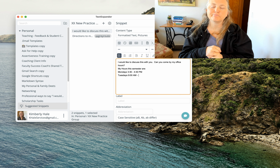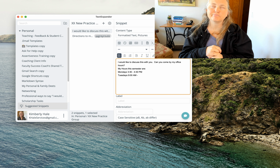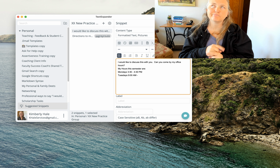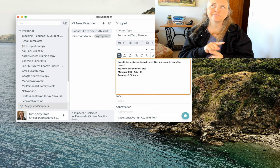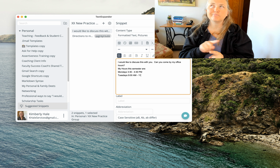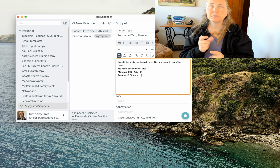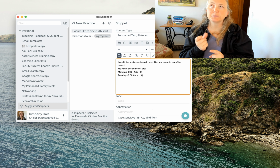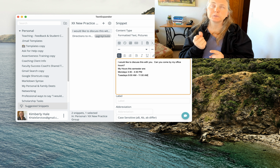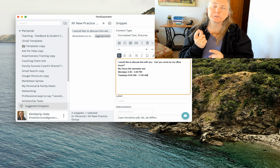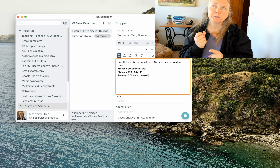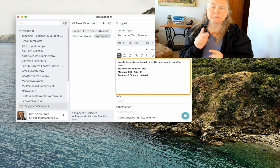to. 11 AM.